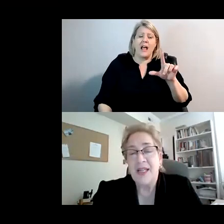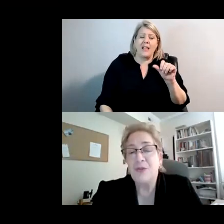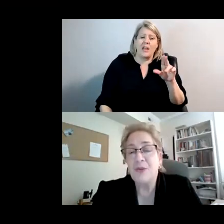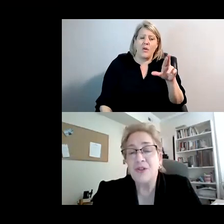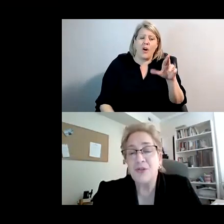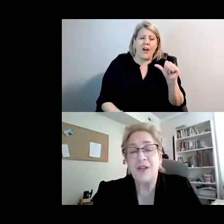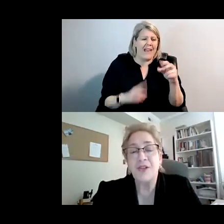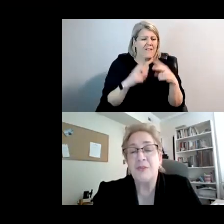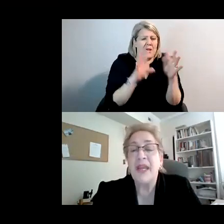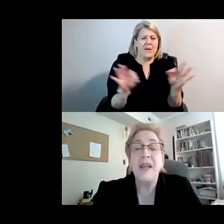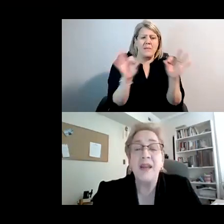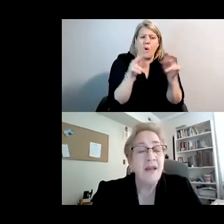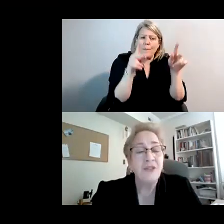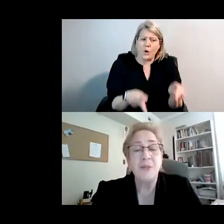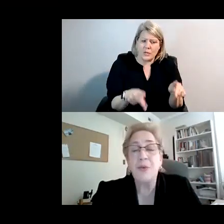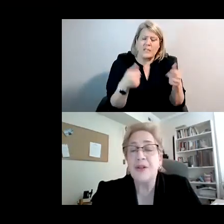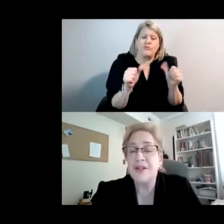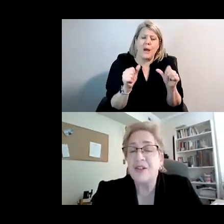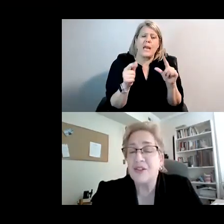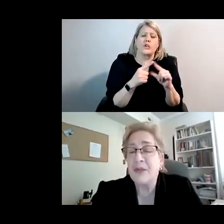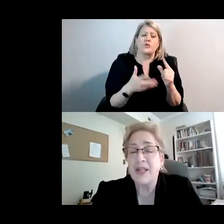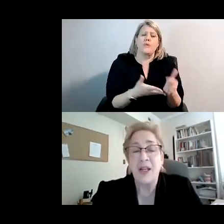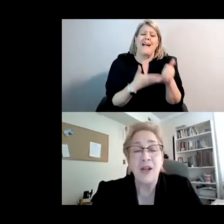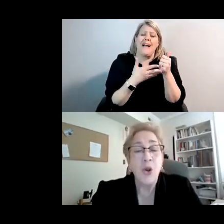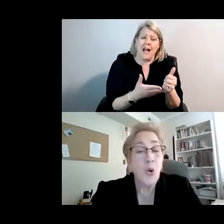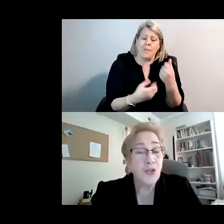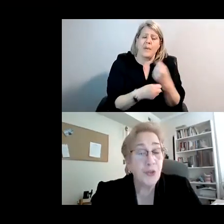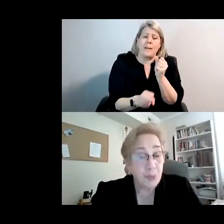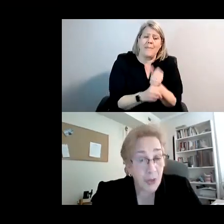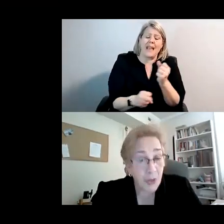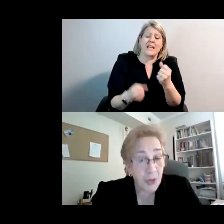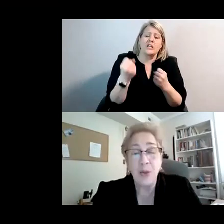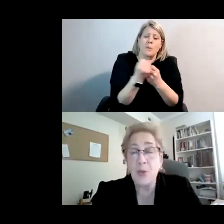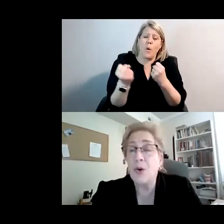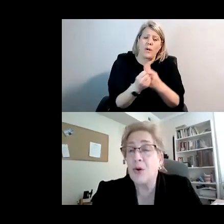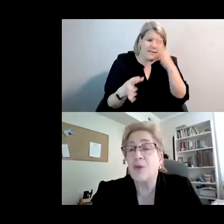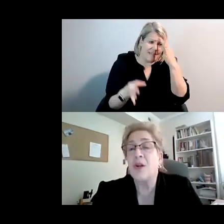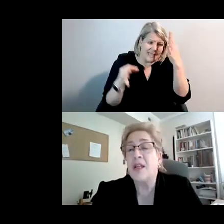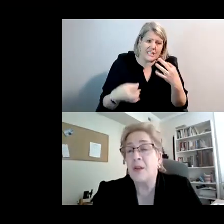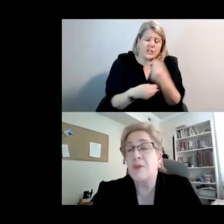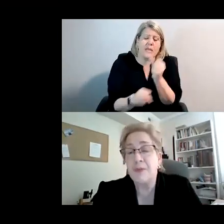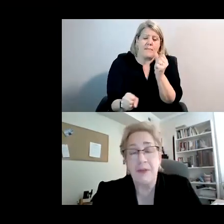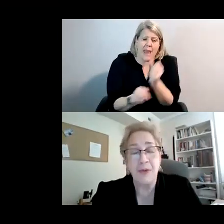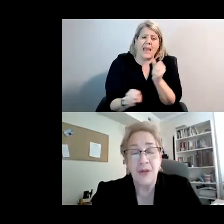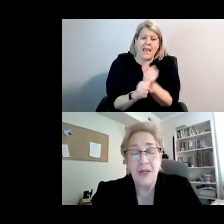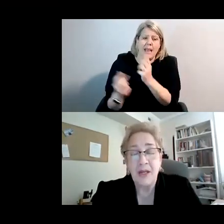in really trying to make supported decision-making spread and work for a number of people